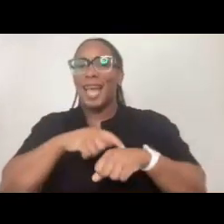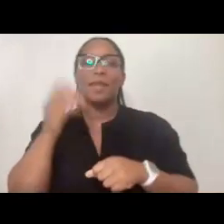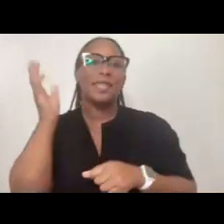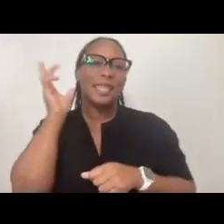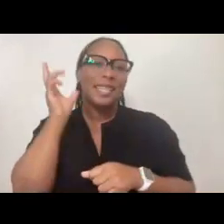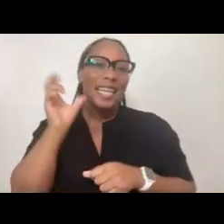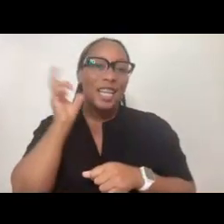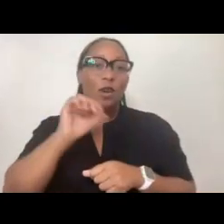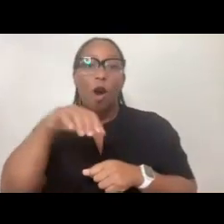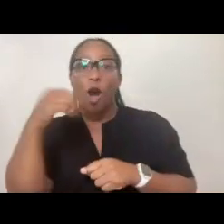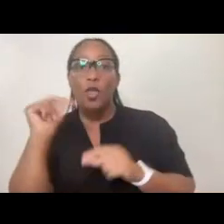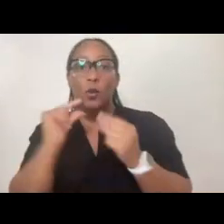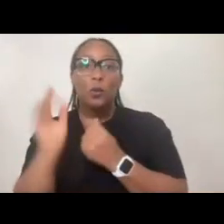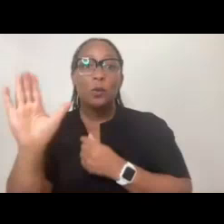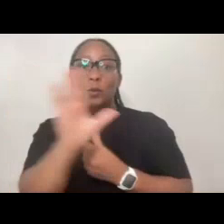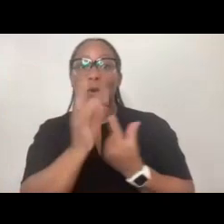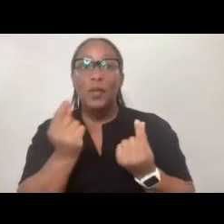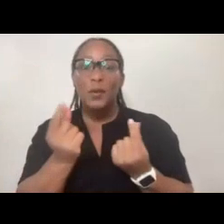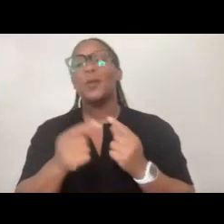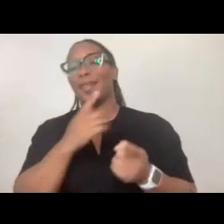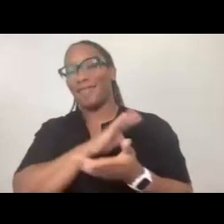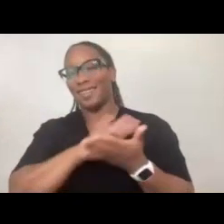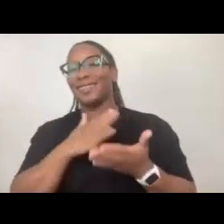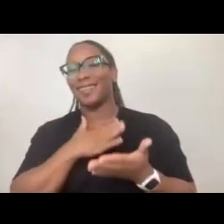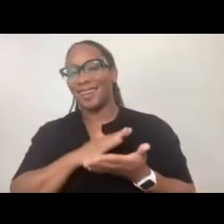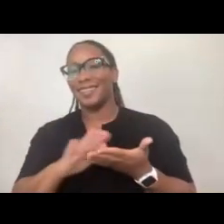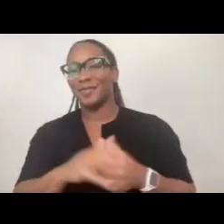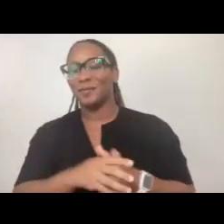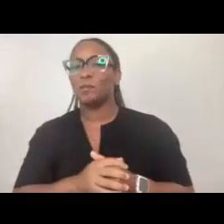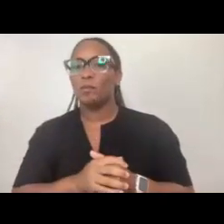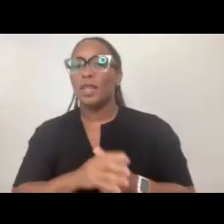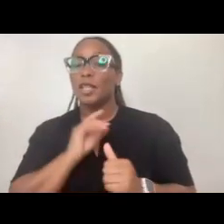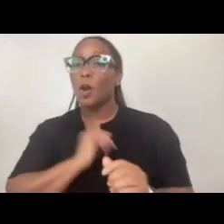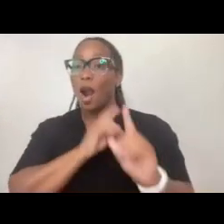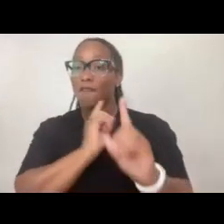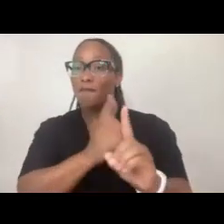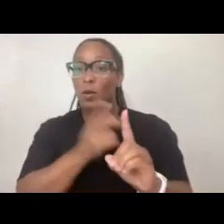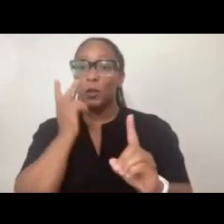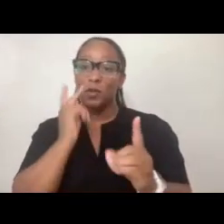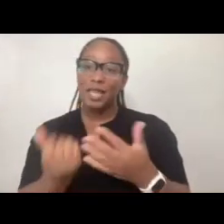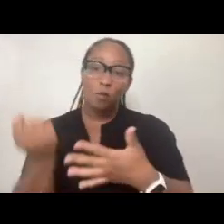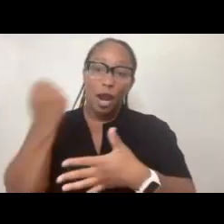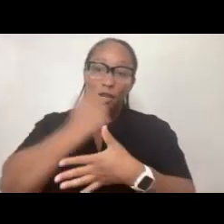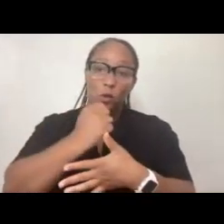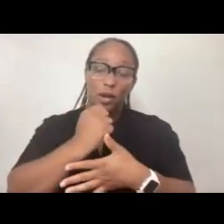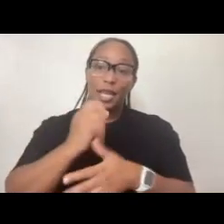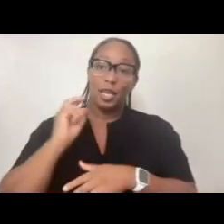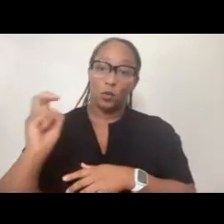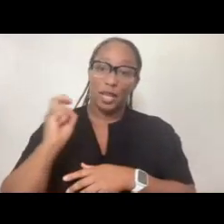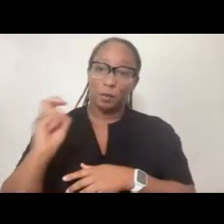hear what the other groups are doing. So for our year one subgroup focus is of course as you can see, prioritize transportation and.